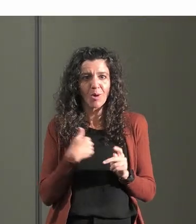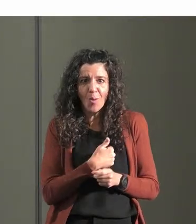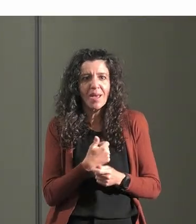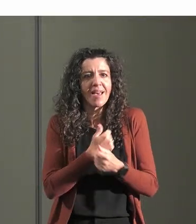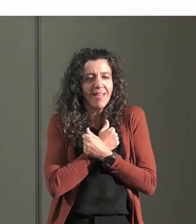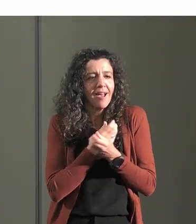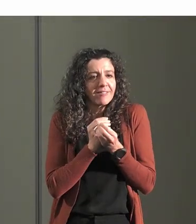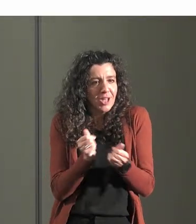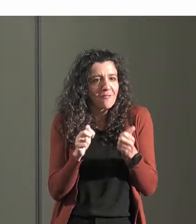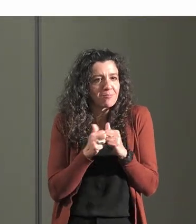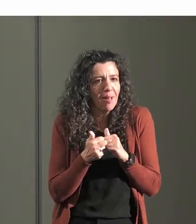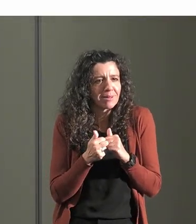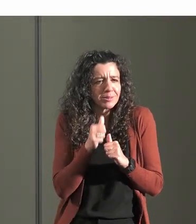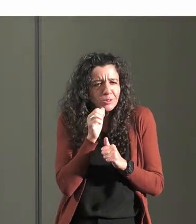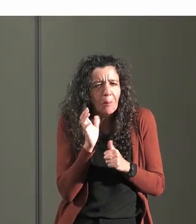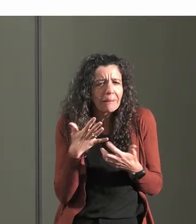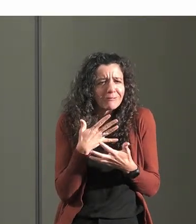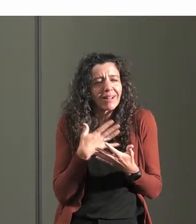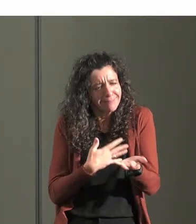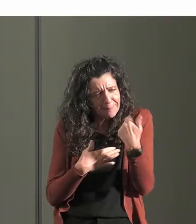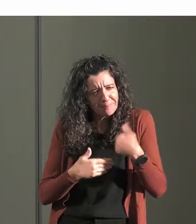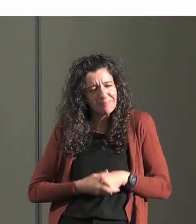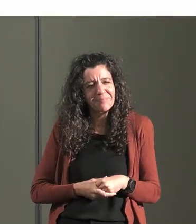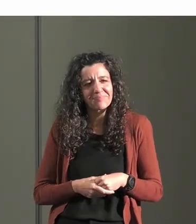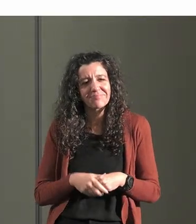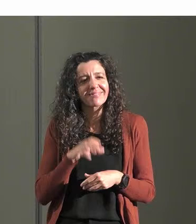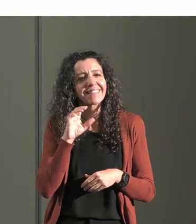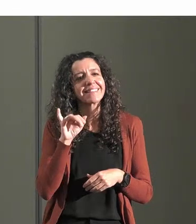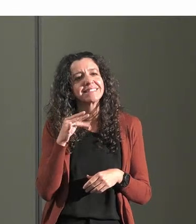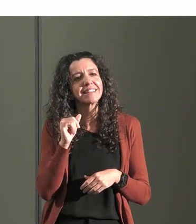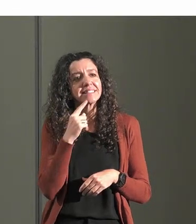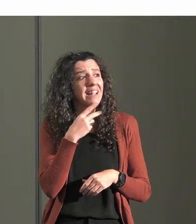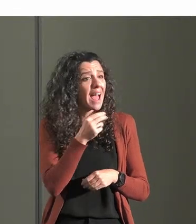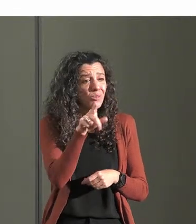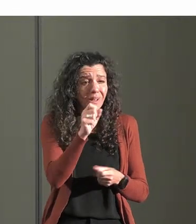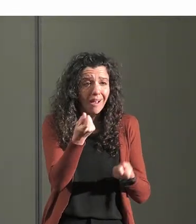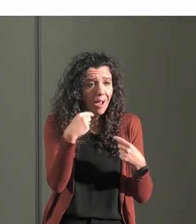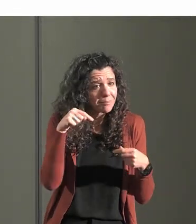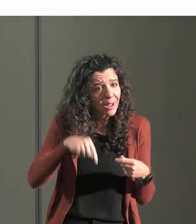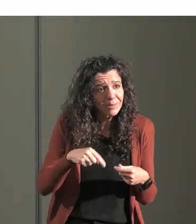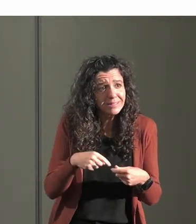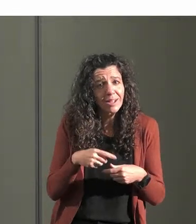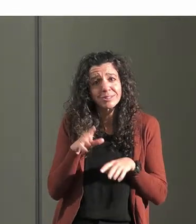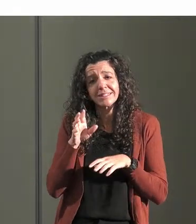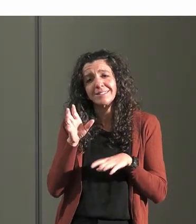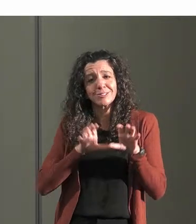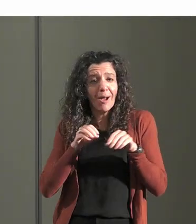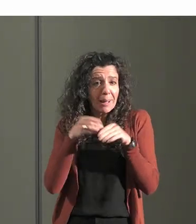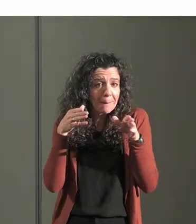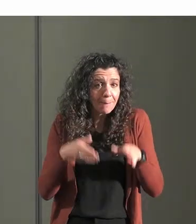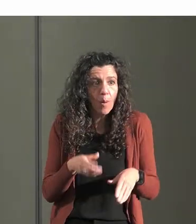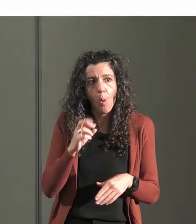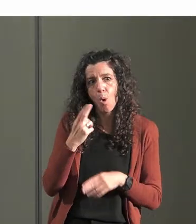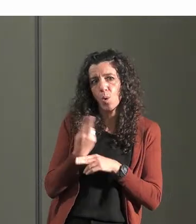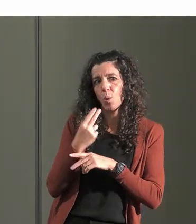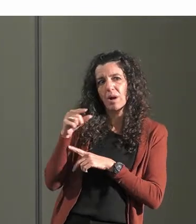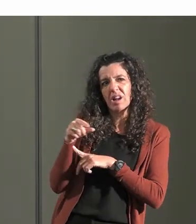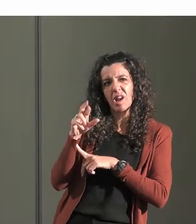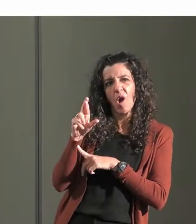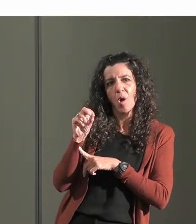us your challenges and barriers we are UX people we love to solve them don't be a stranger . I.